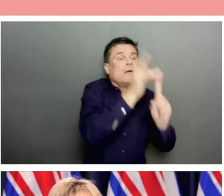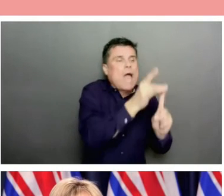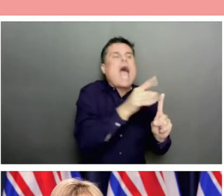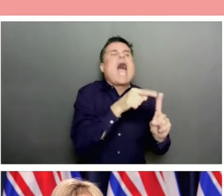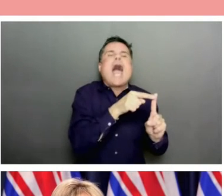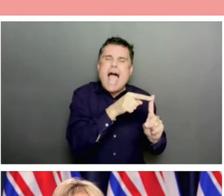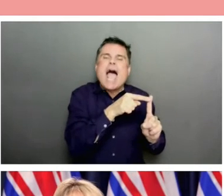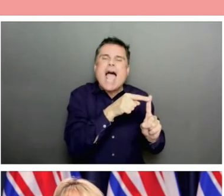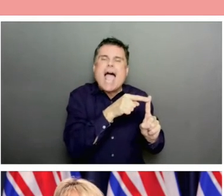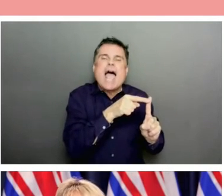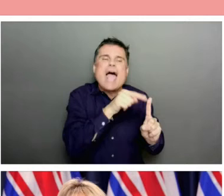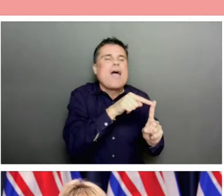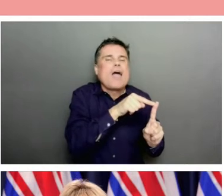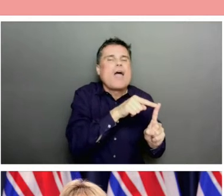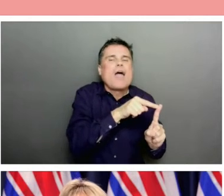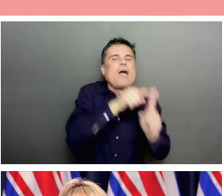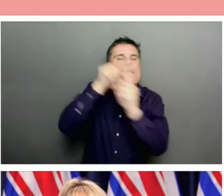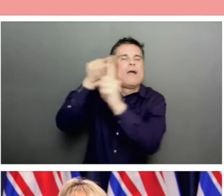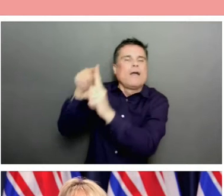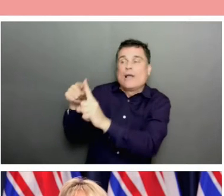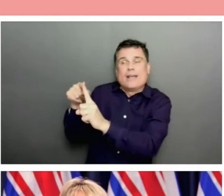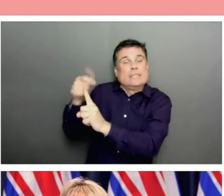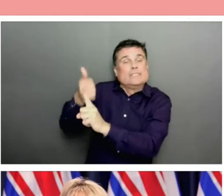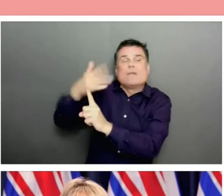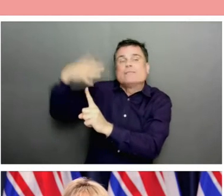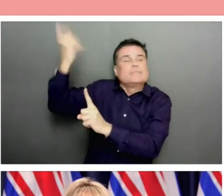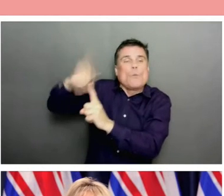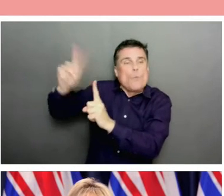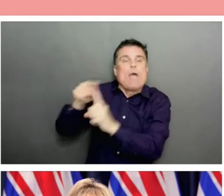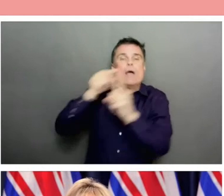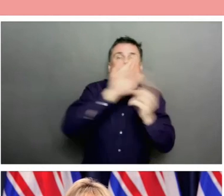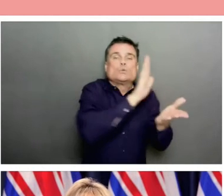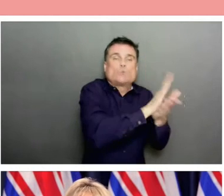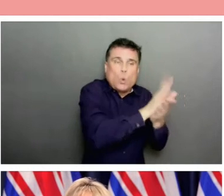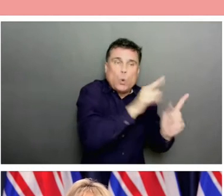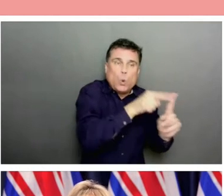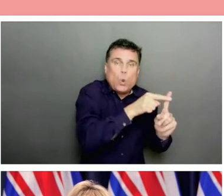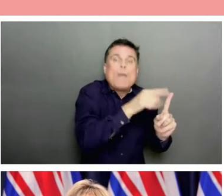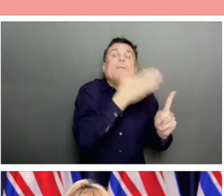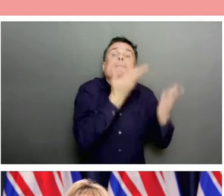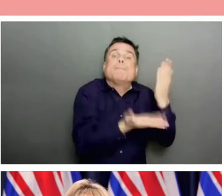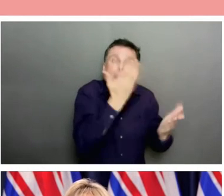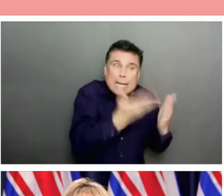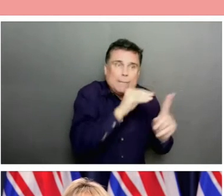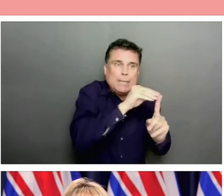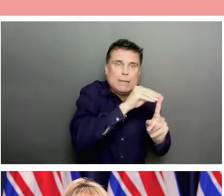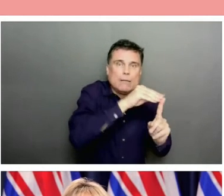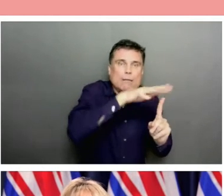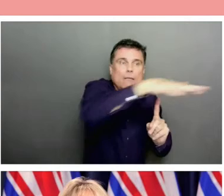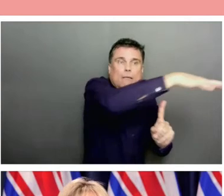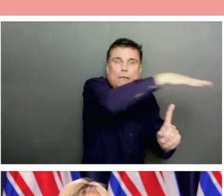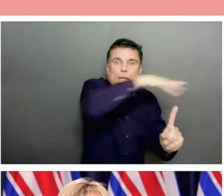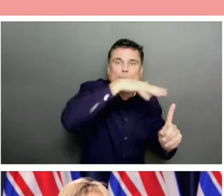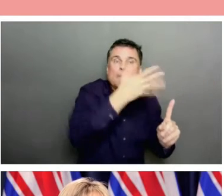It does not mean that anybody has transmitted the virus in those settings, but it's an